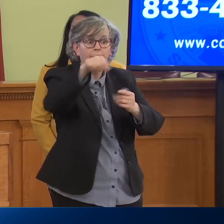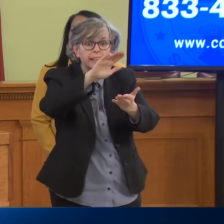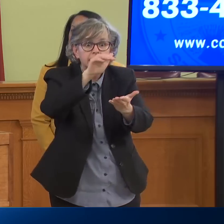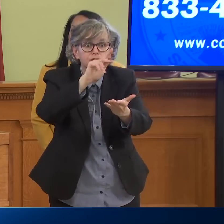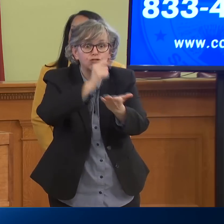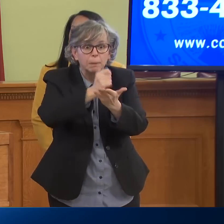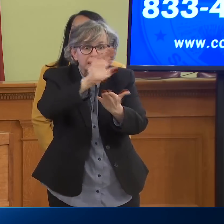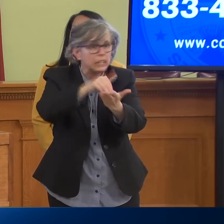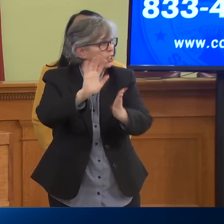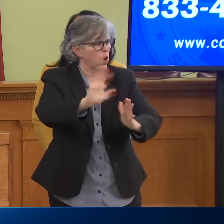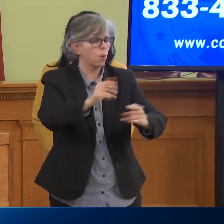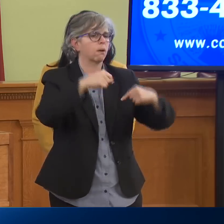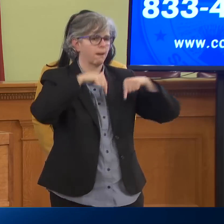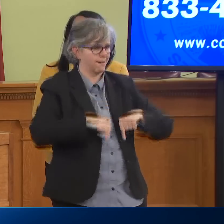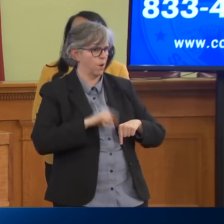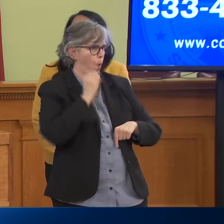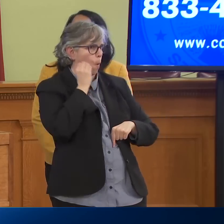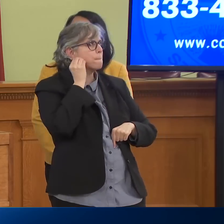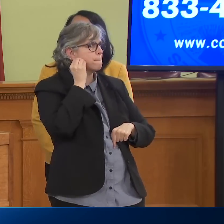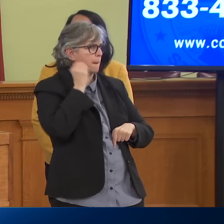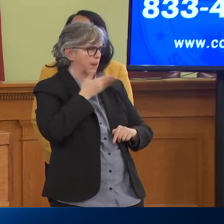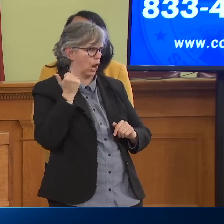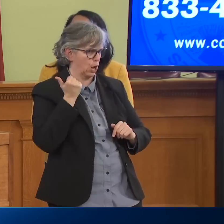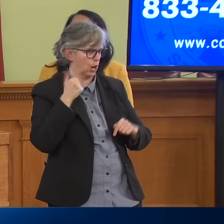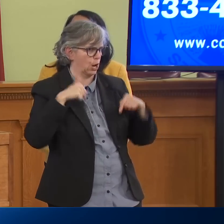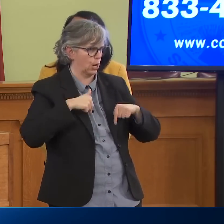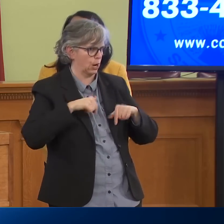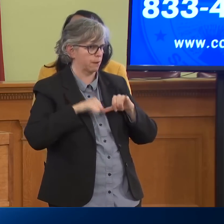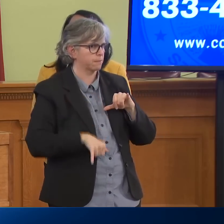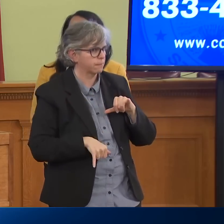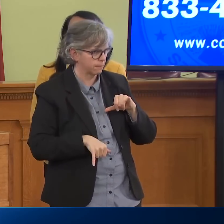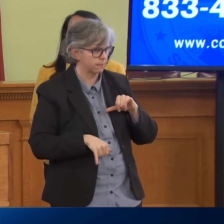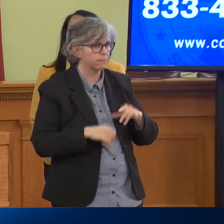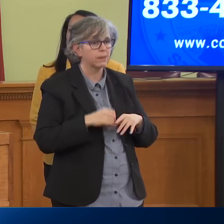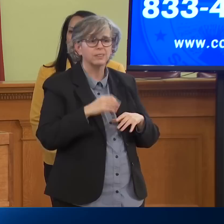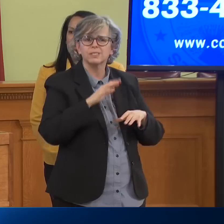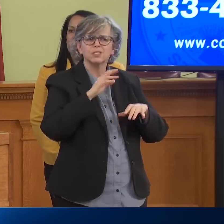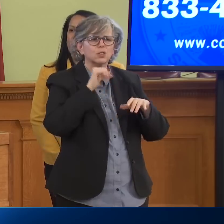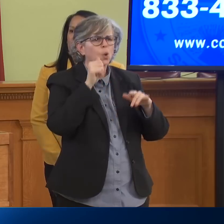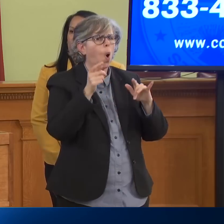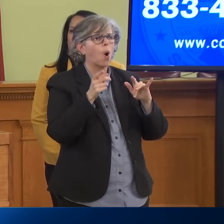FIRST. FIGURE OUT HOW TO GET THE SERVICES YOU NEED IN YOUR HOME IF YOU SHOULD NOT GOING TO THE